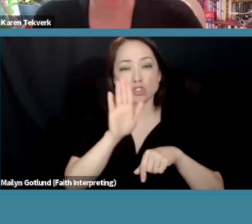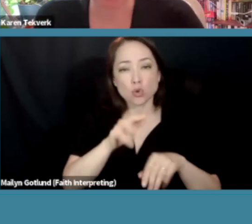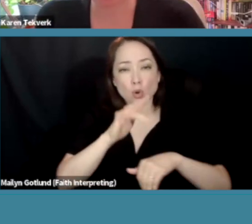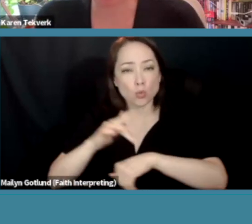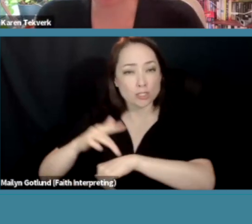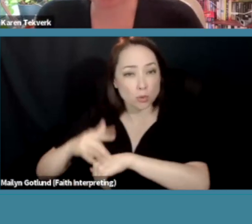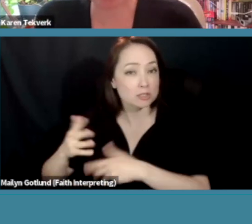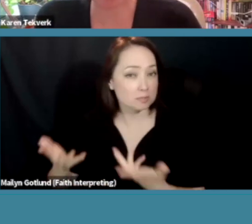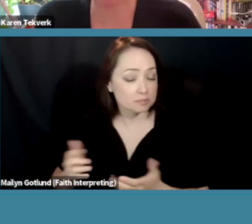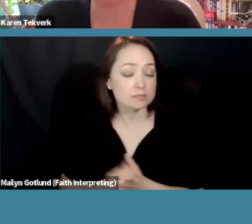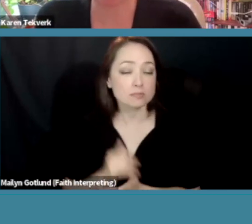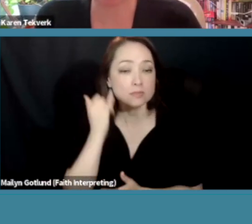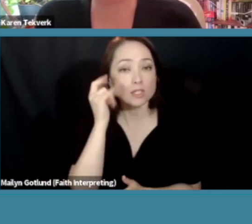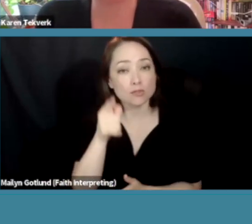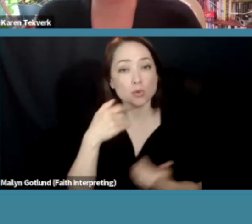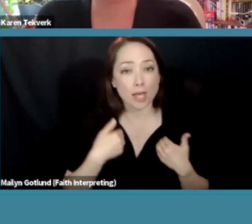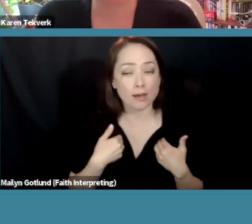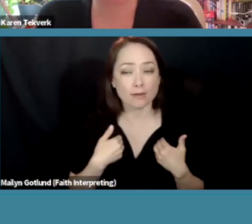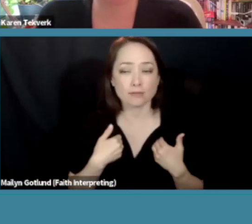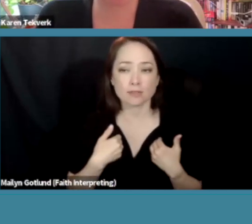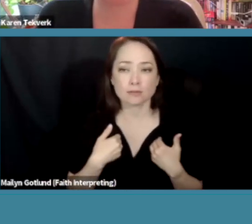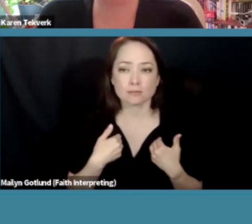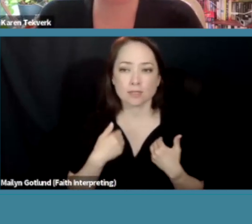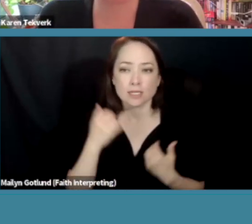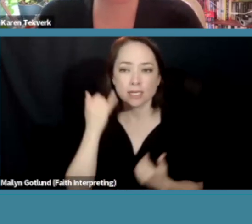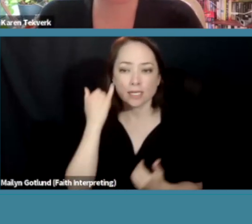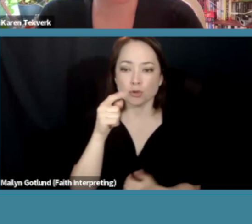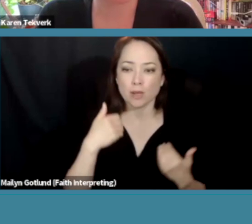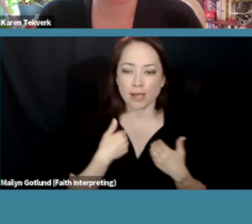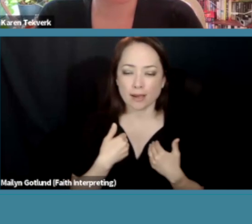So if you have...